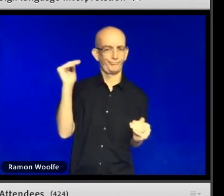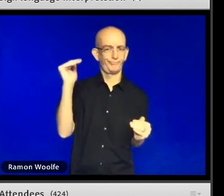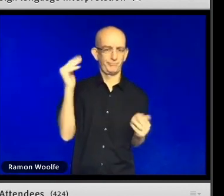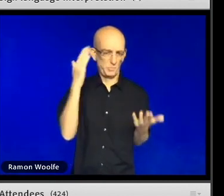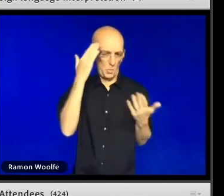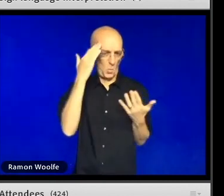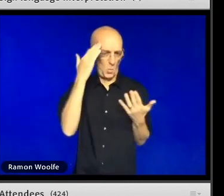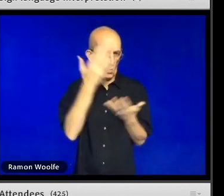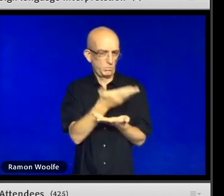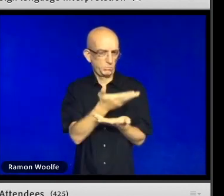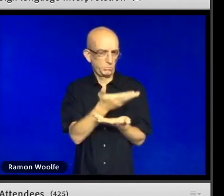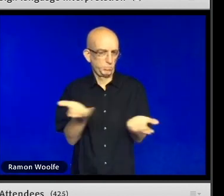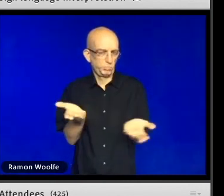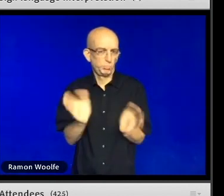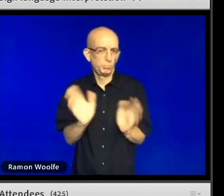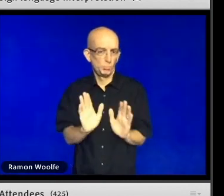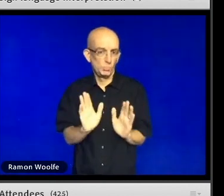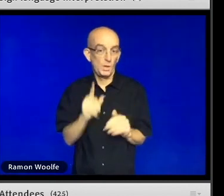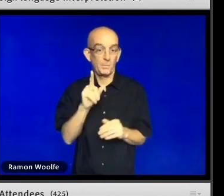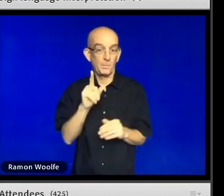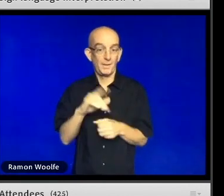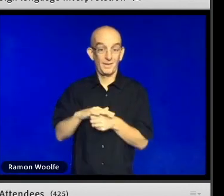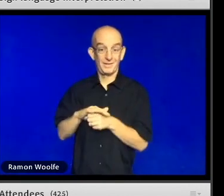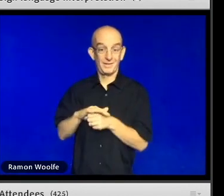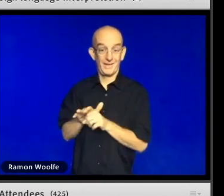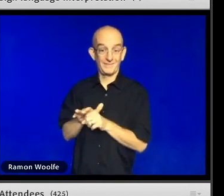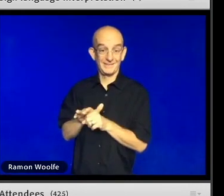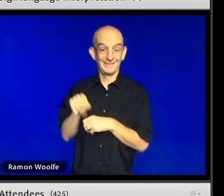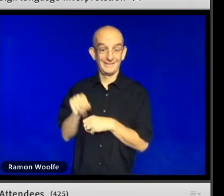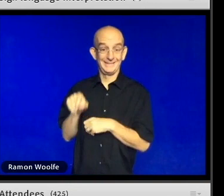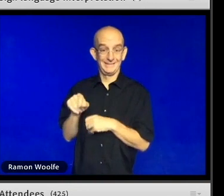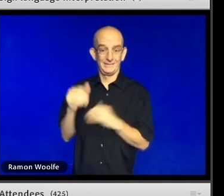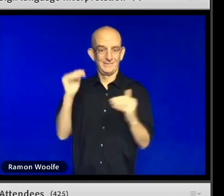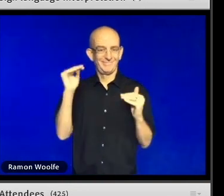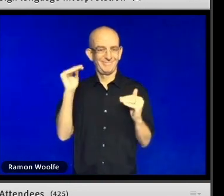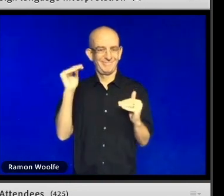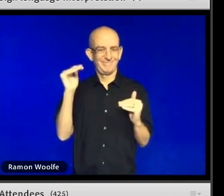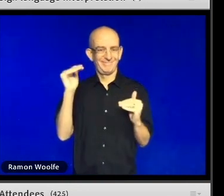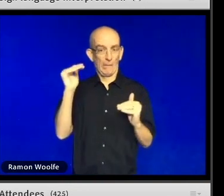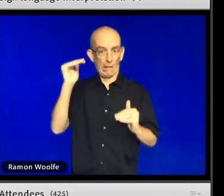say it's a wake up call for us to make sure people with disabilities are not left out